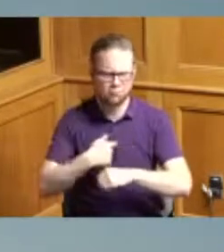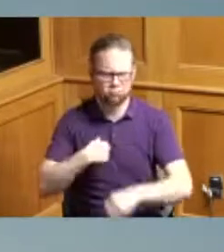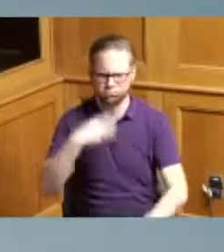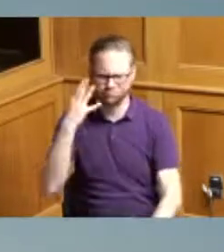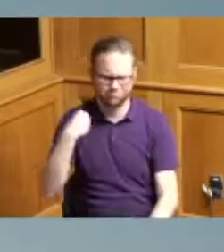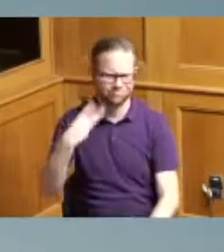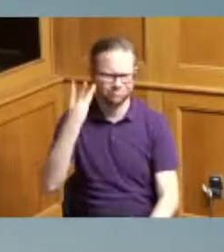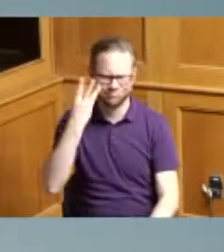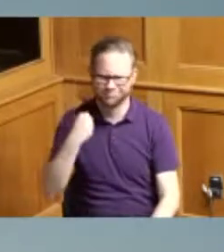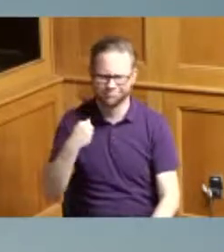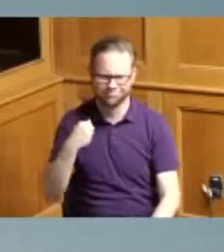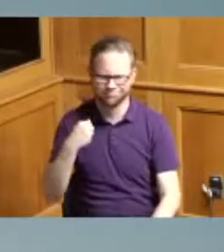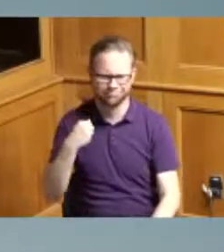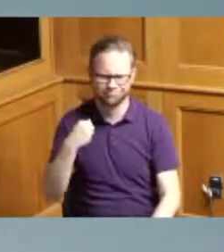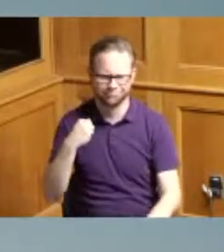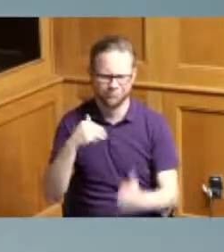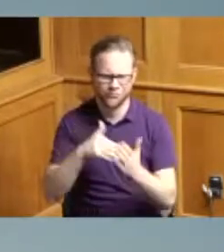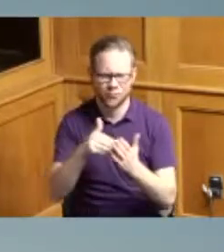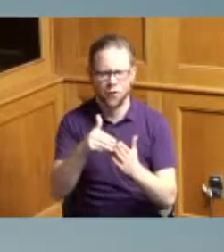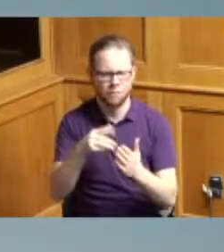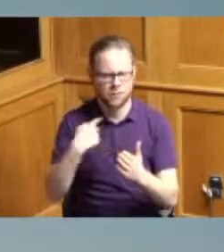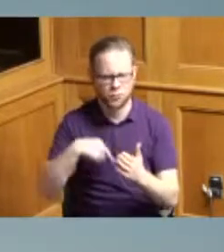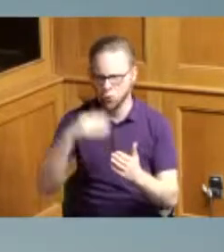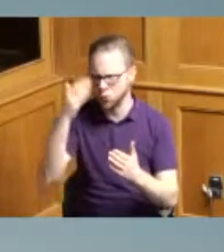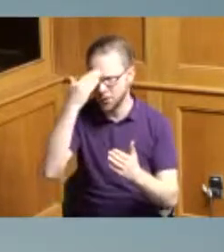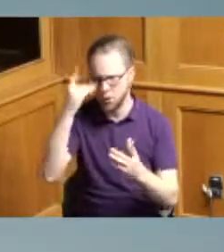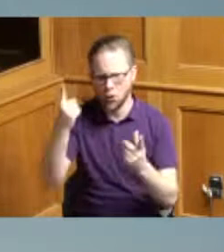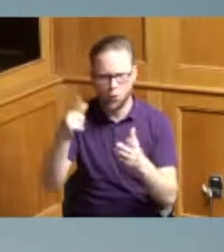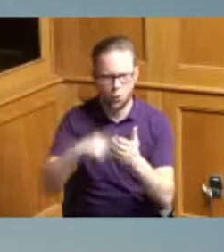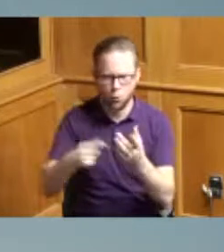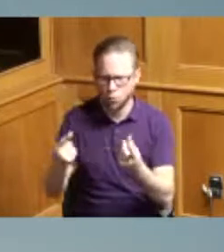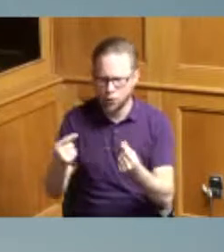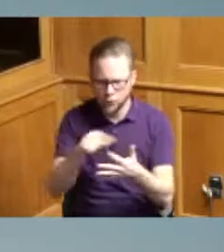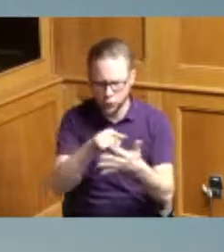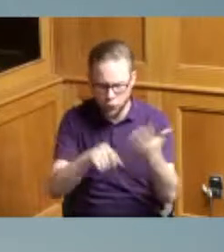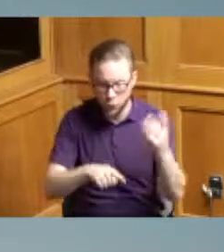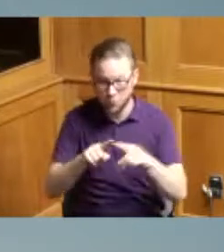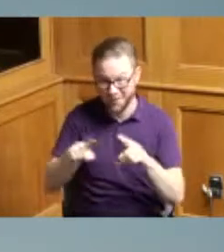that have to be put into place it's just a matter of securing those for this specific event so